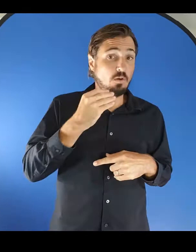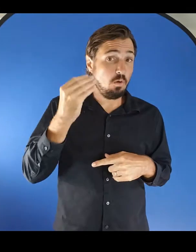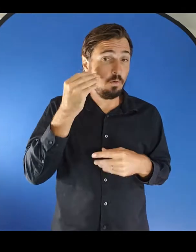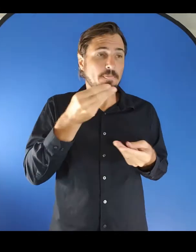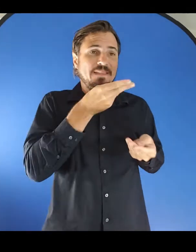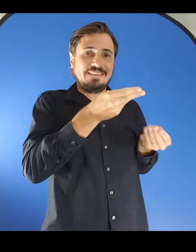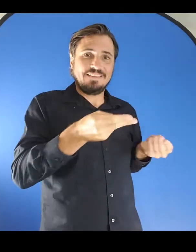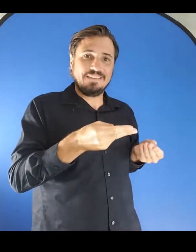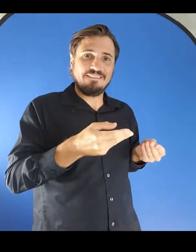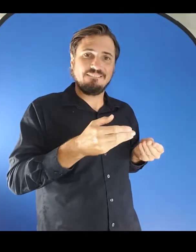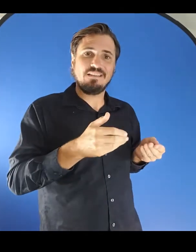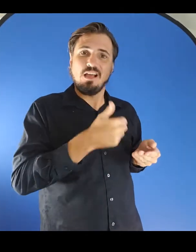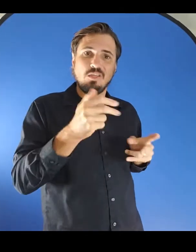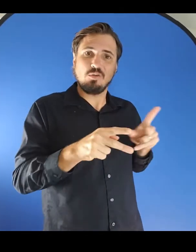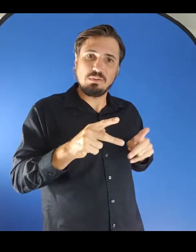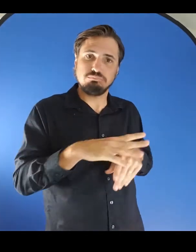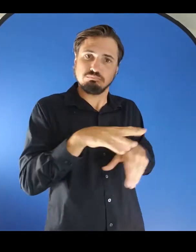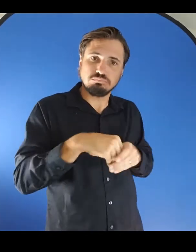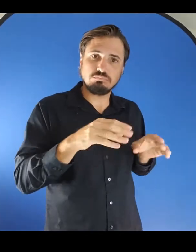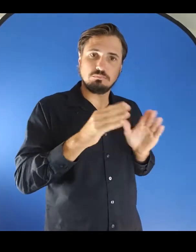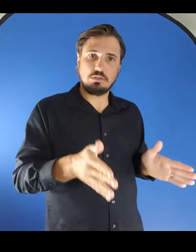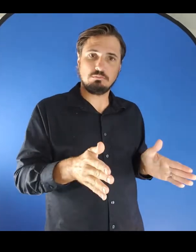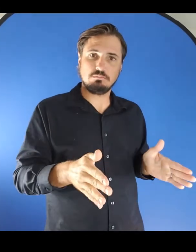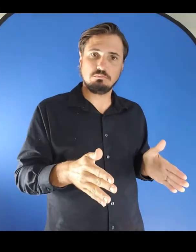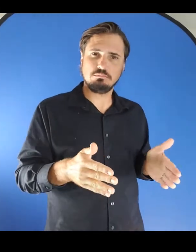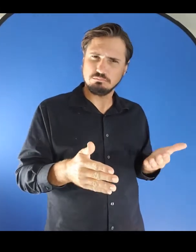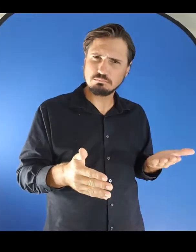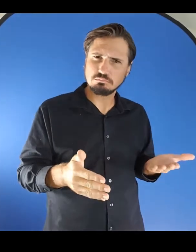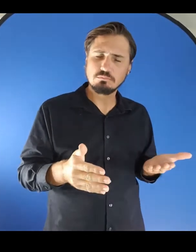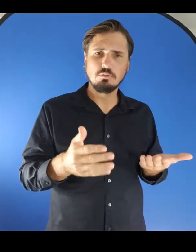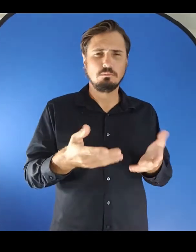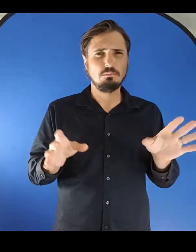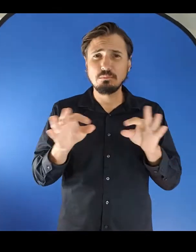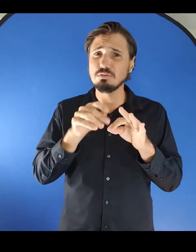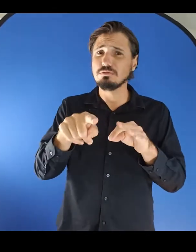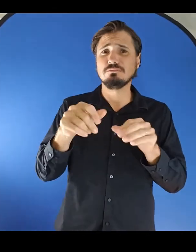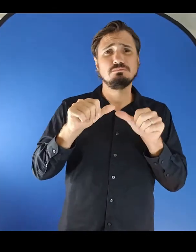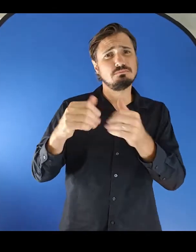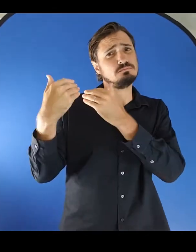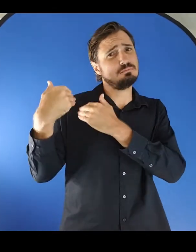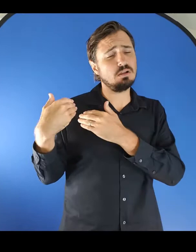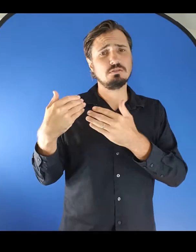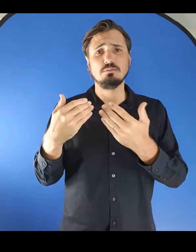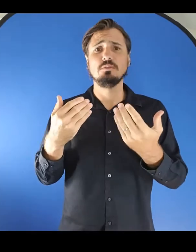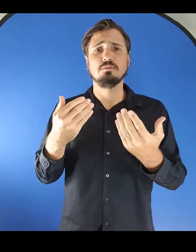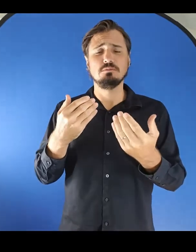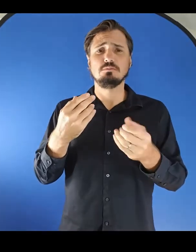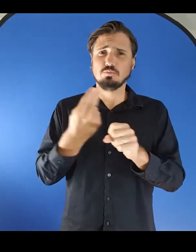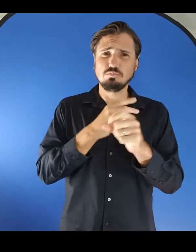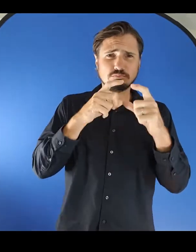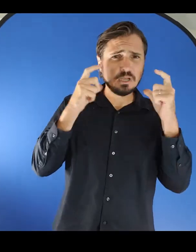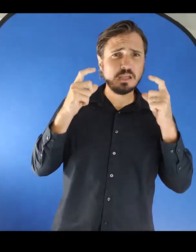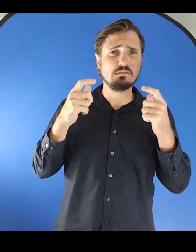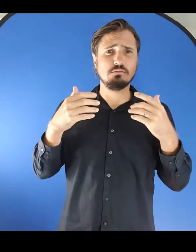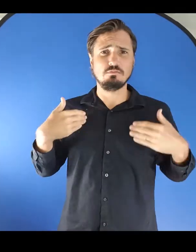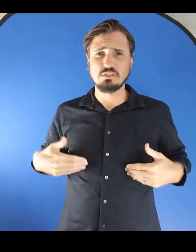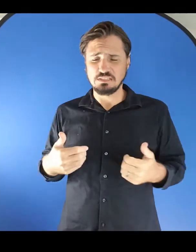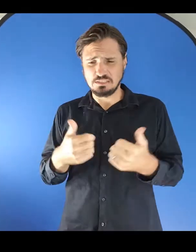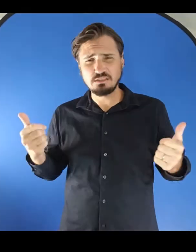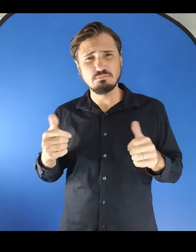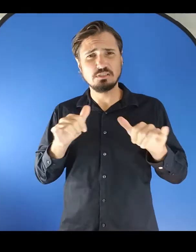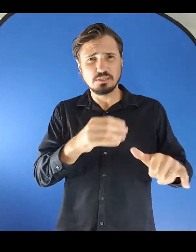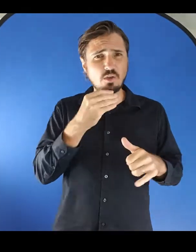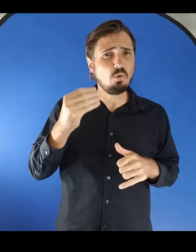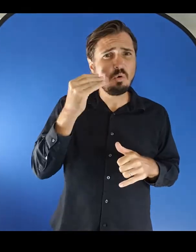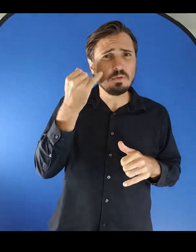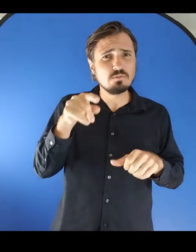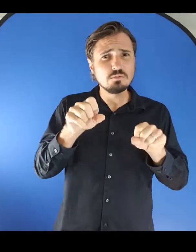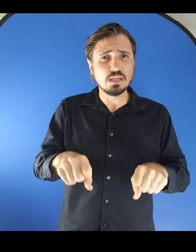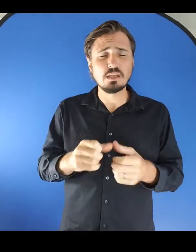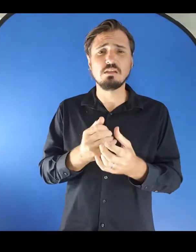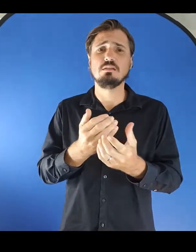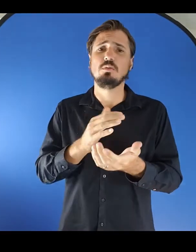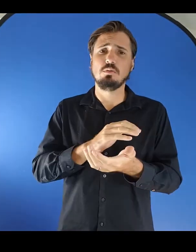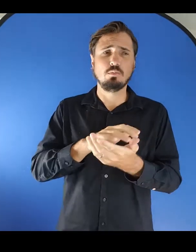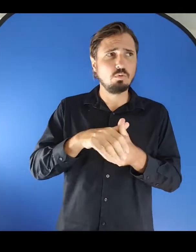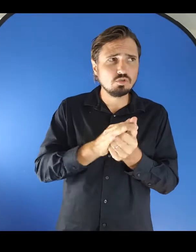So please continue to be responsible. Stay home as much as possible. Wear your mask. Keep your physical distance from others. And wash and sanitize your hands.